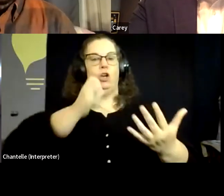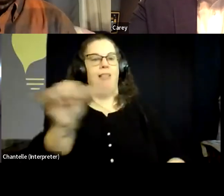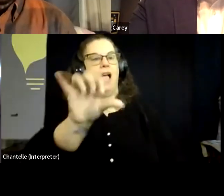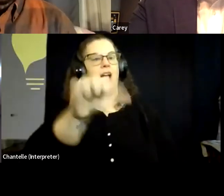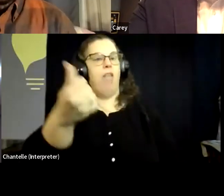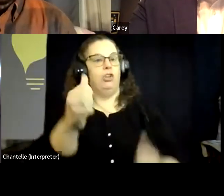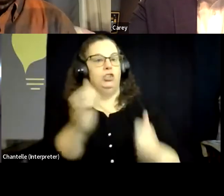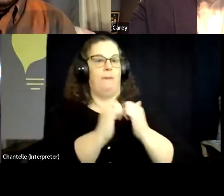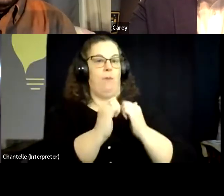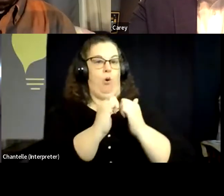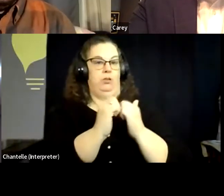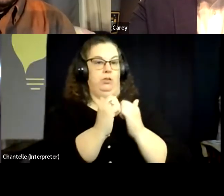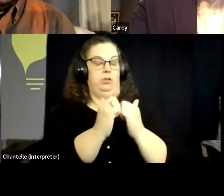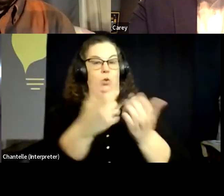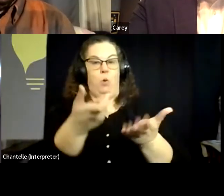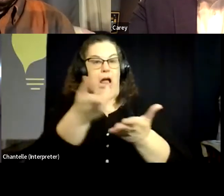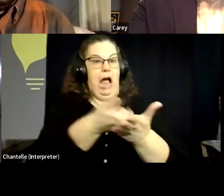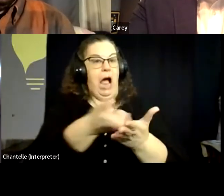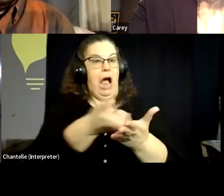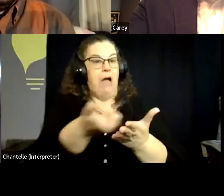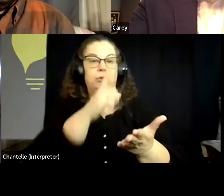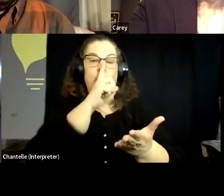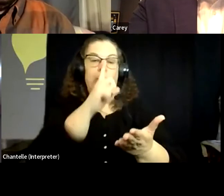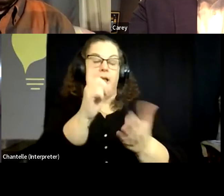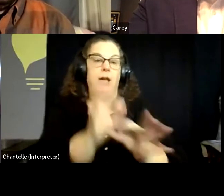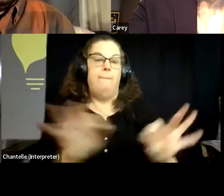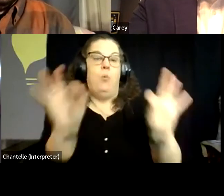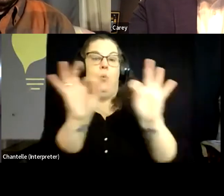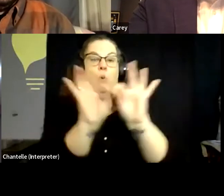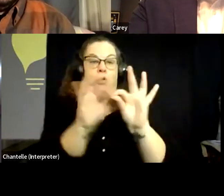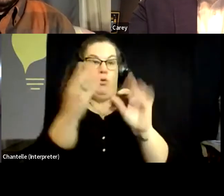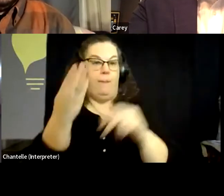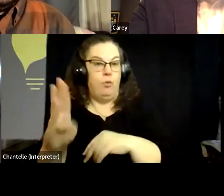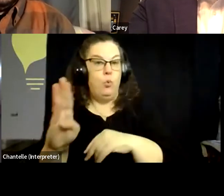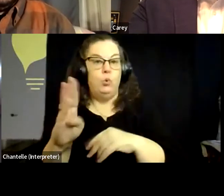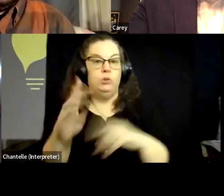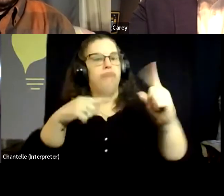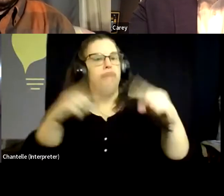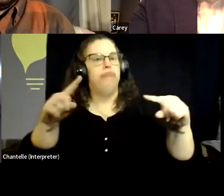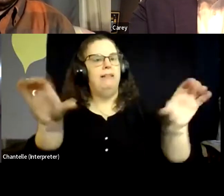. Growing the game of hockey is important to the Blues. We have various activities going on.